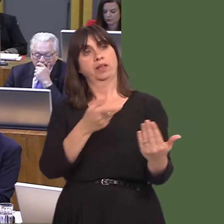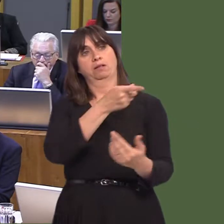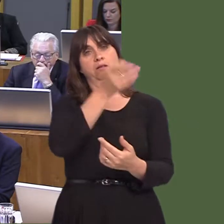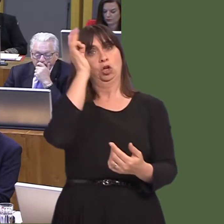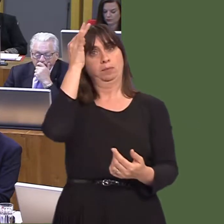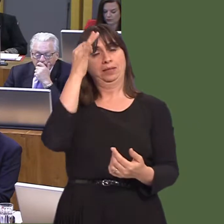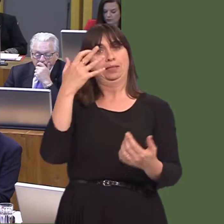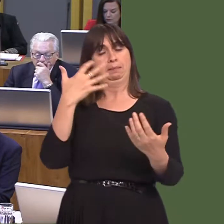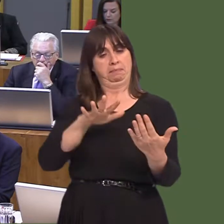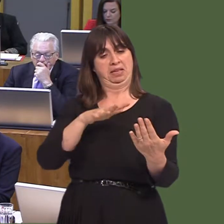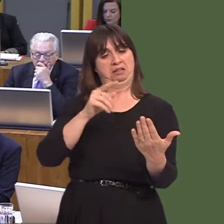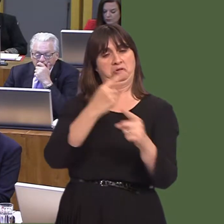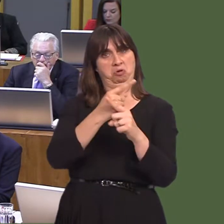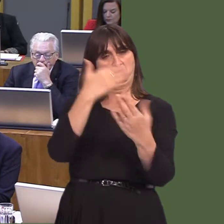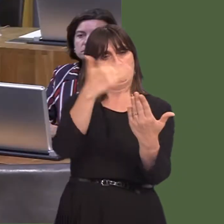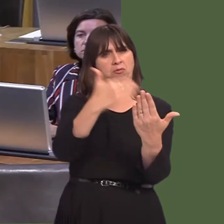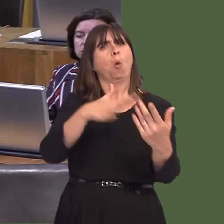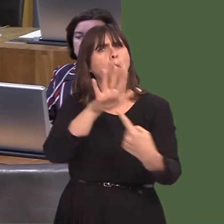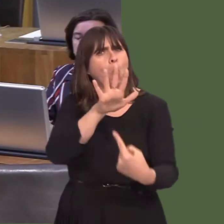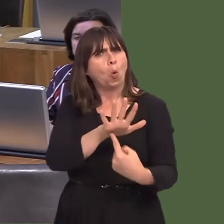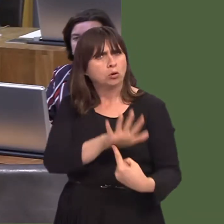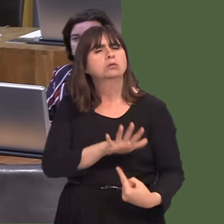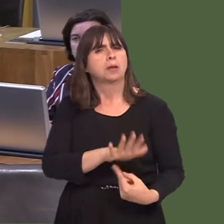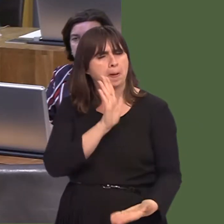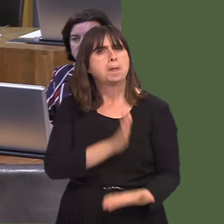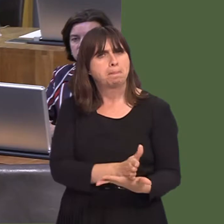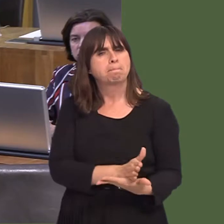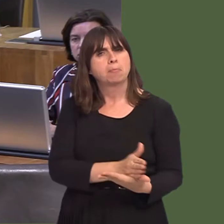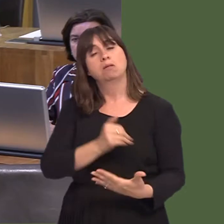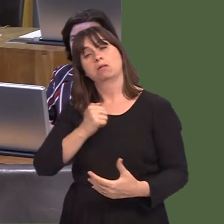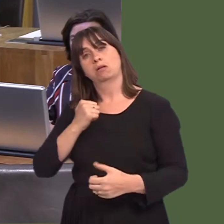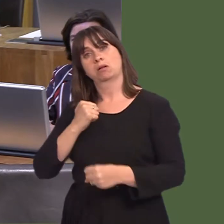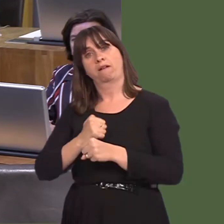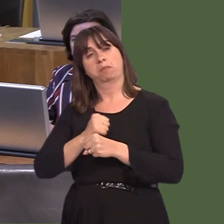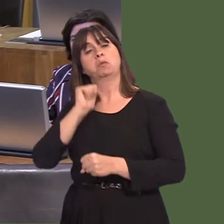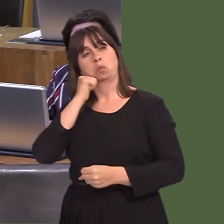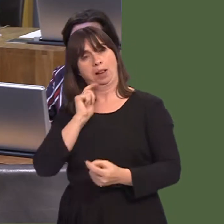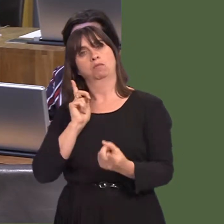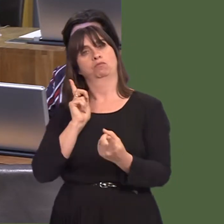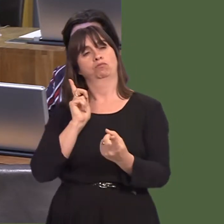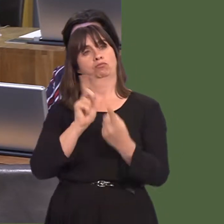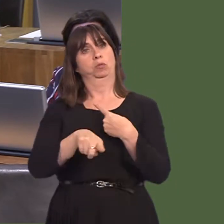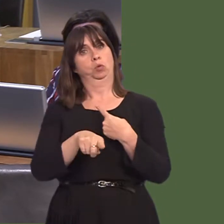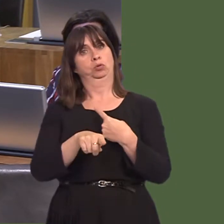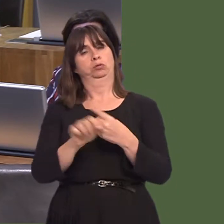and the important points that the committee has raised, together with the Government response, and that, to my mind, is the proper way of doing things.